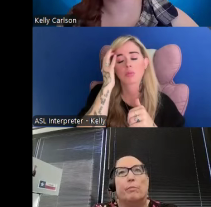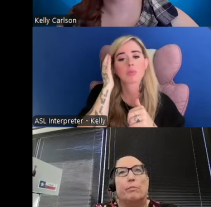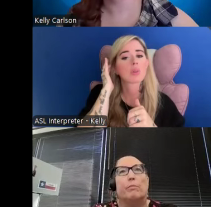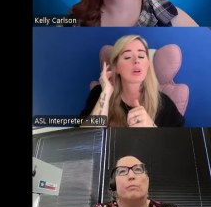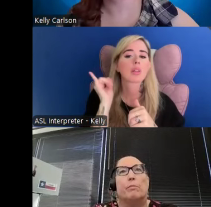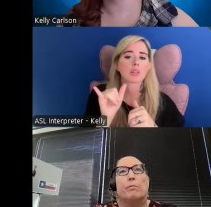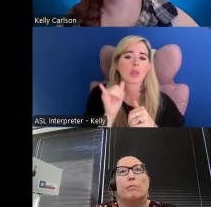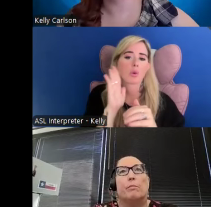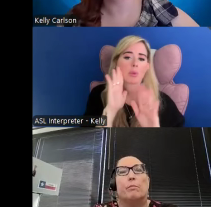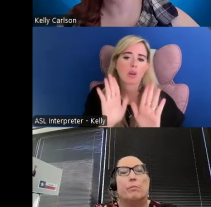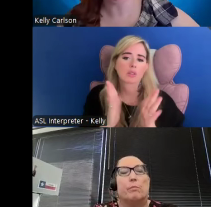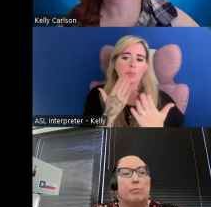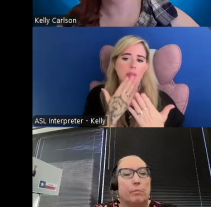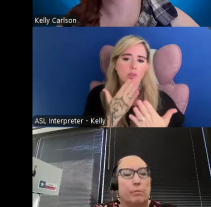Awesome. Thank you.